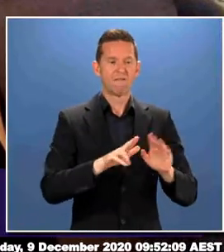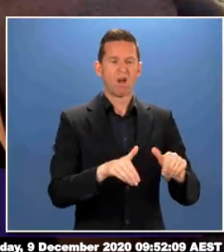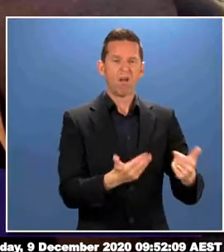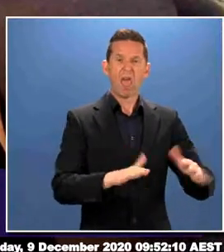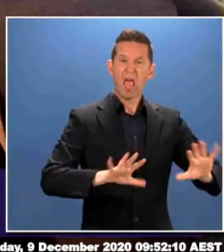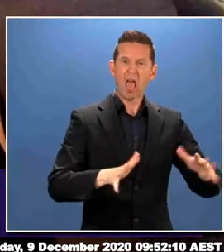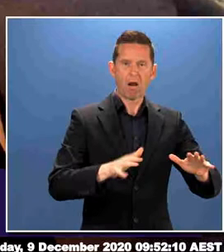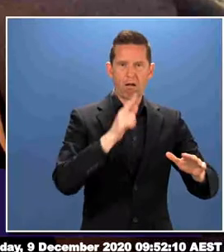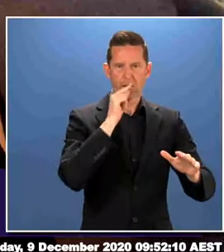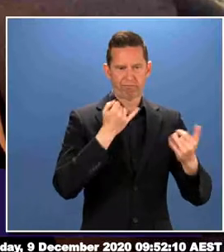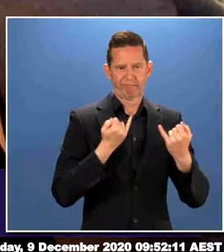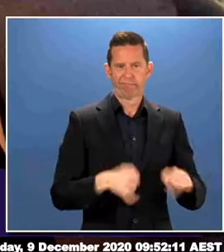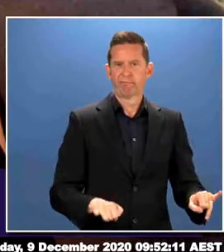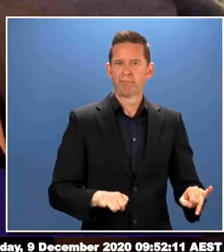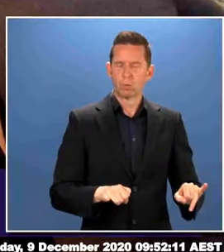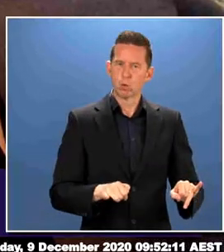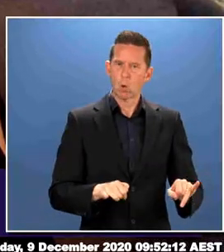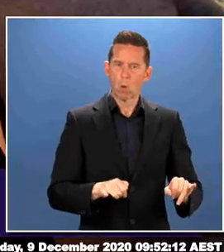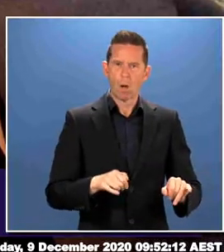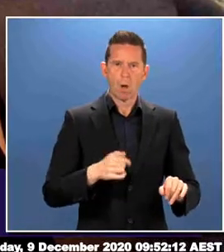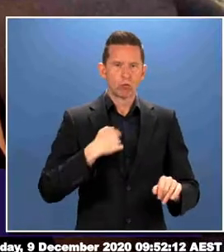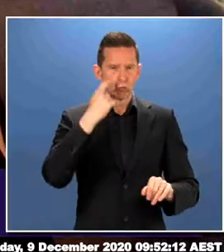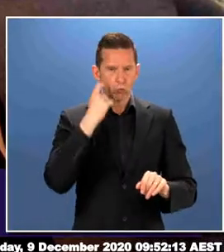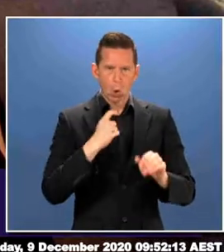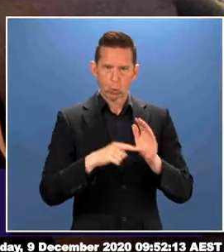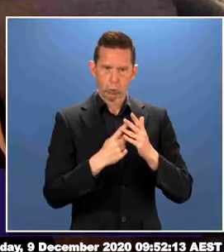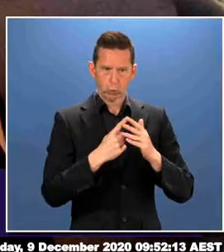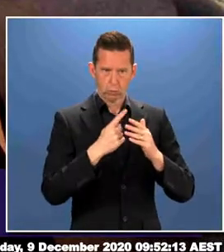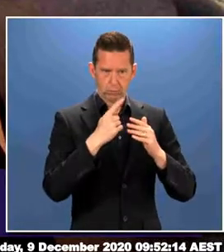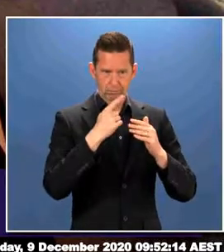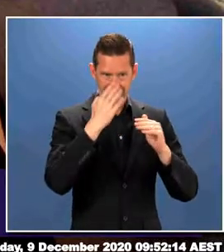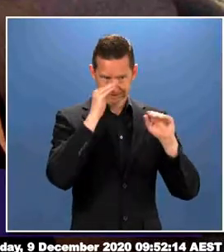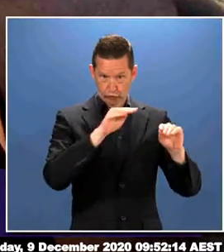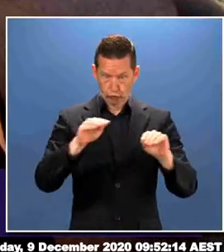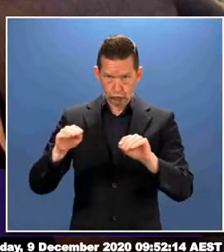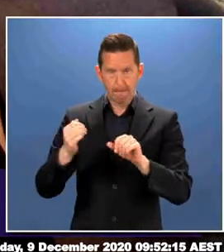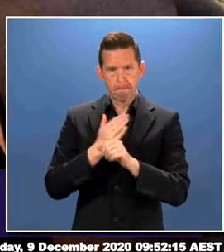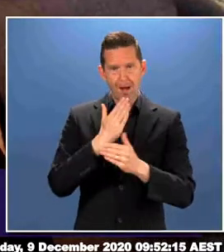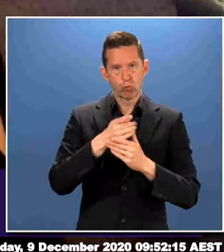The key example I think we are trying to draw upon is the example of listening.